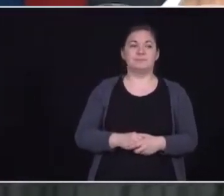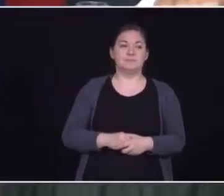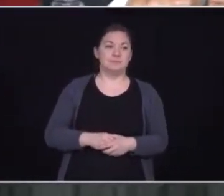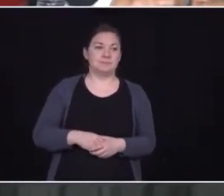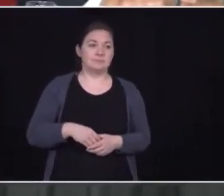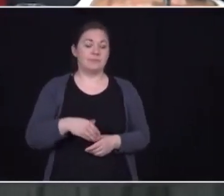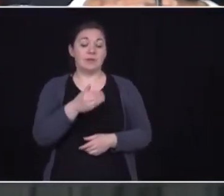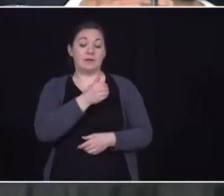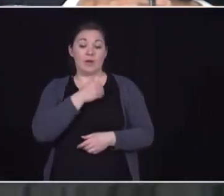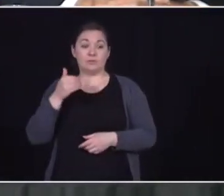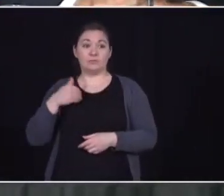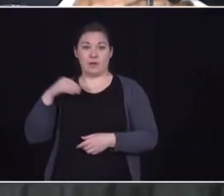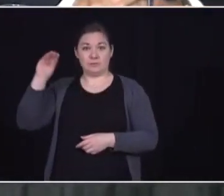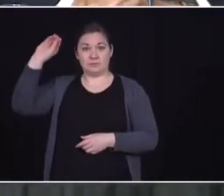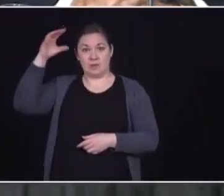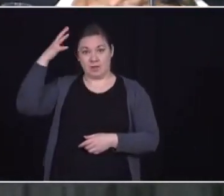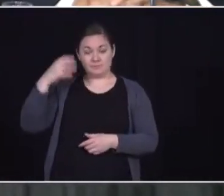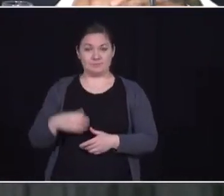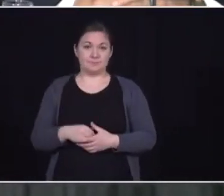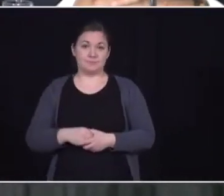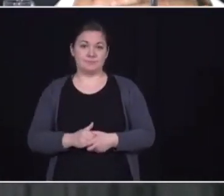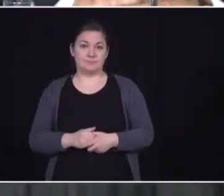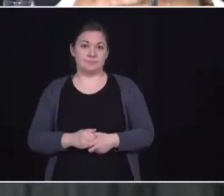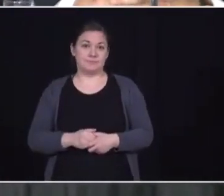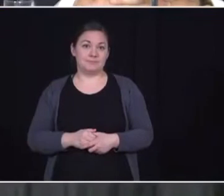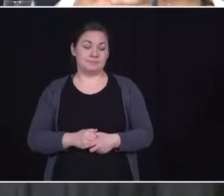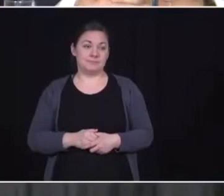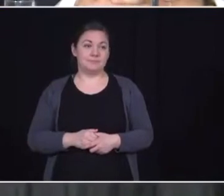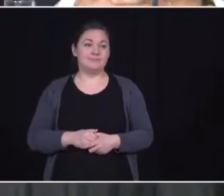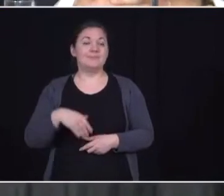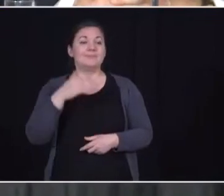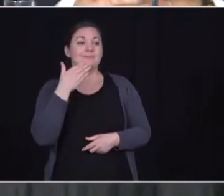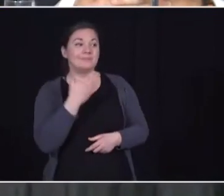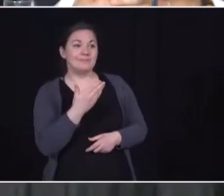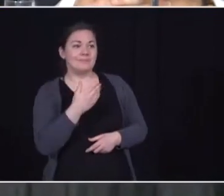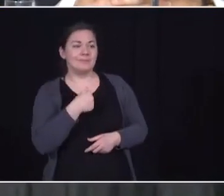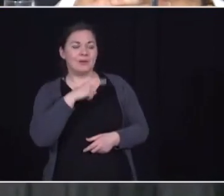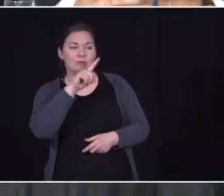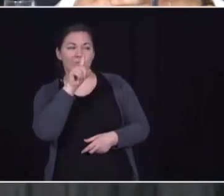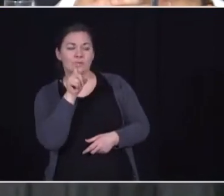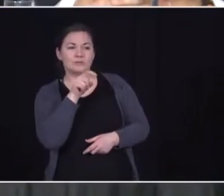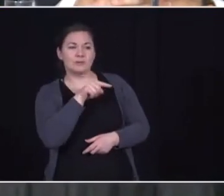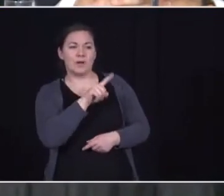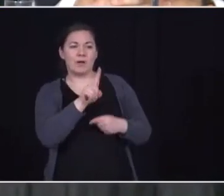I cannot tell you the exact breaking point. Next question? From Alex board Toronto Sun.